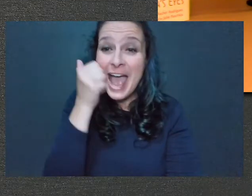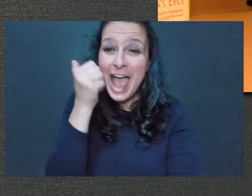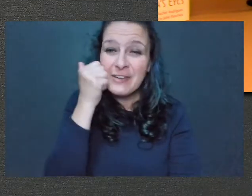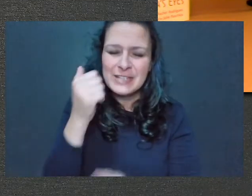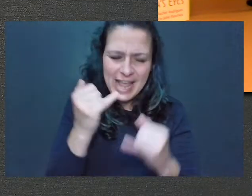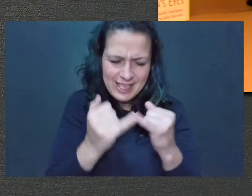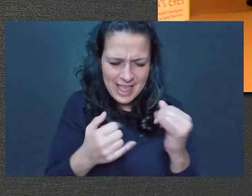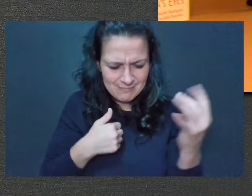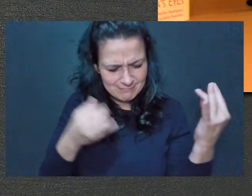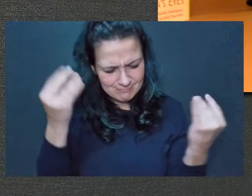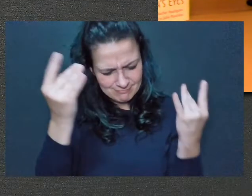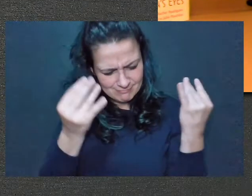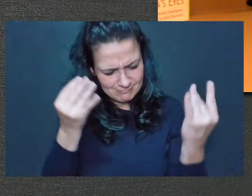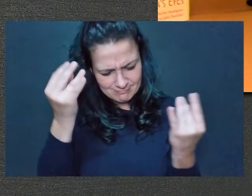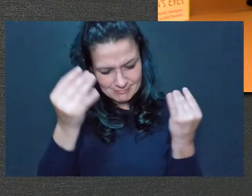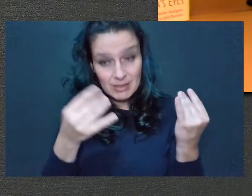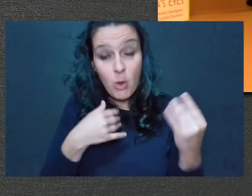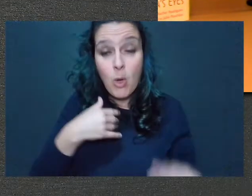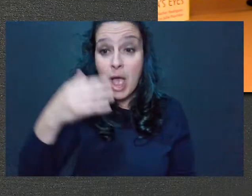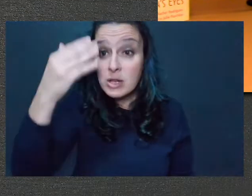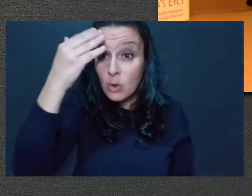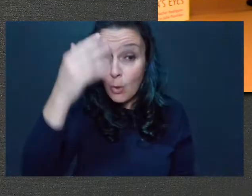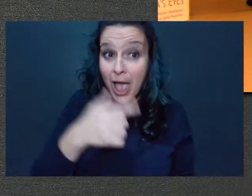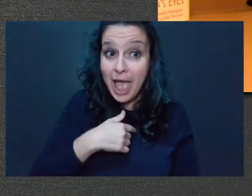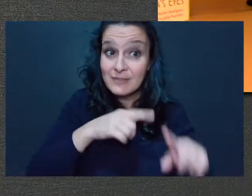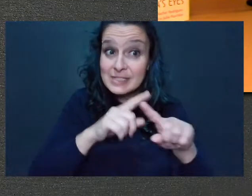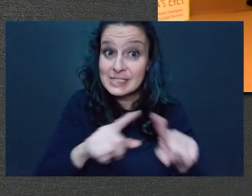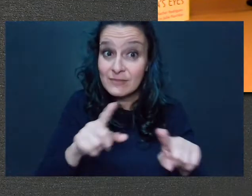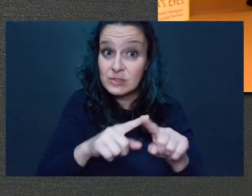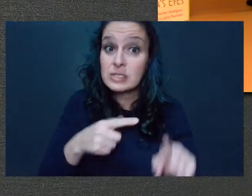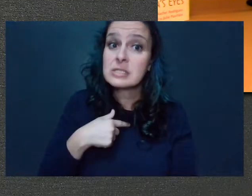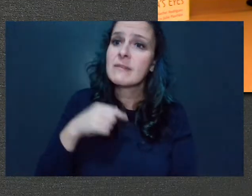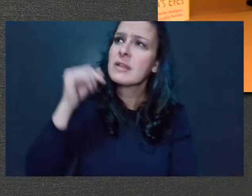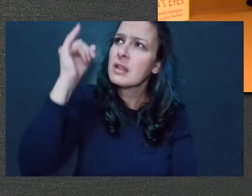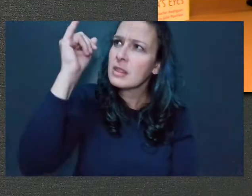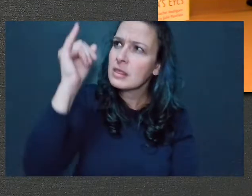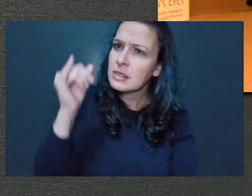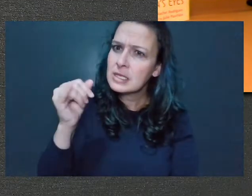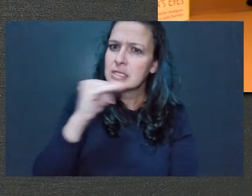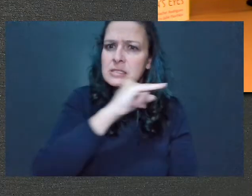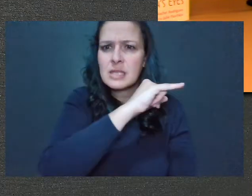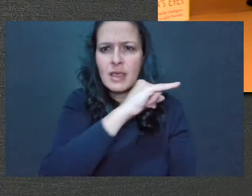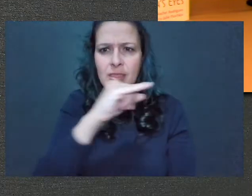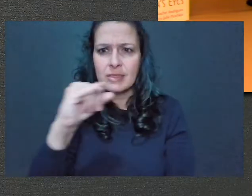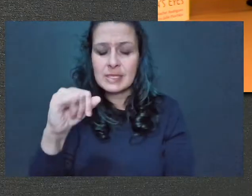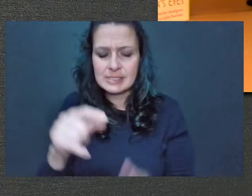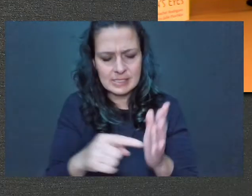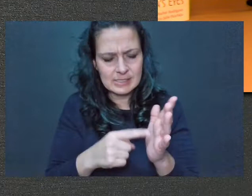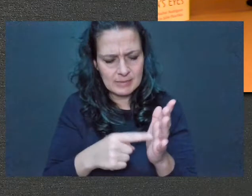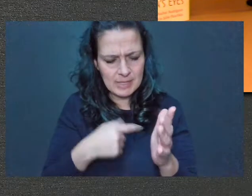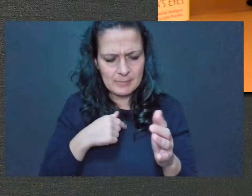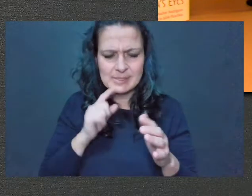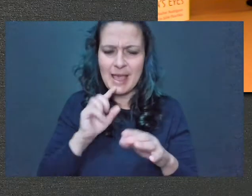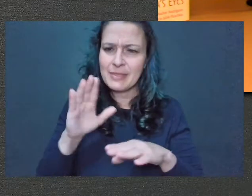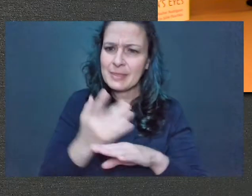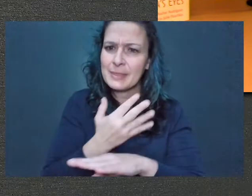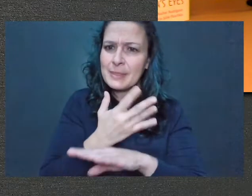And I know that there are lines that go up and down. Sometimes when I'm at the beach, I see this wavy line.